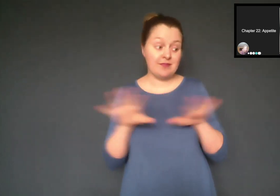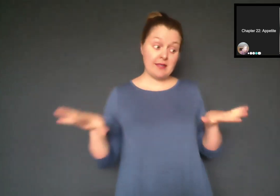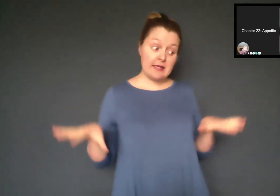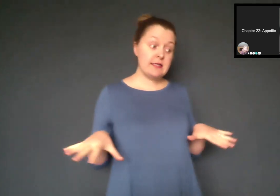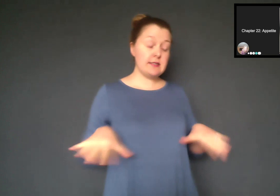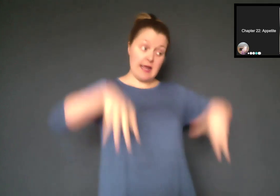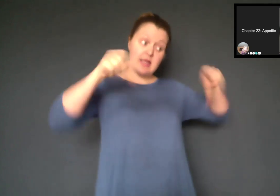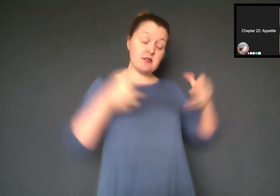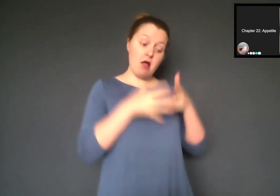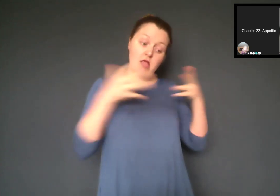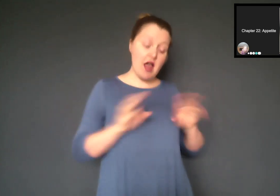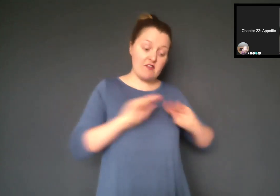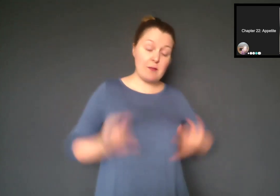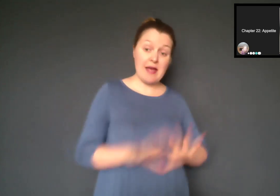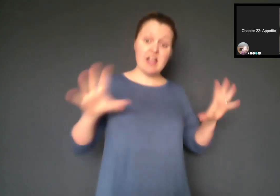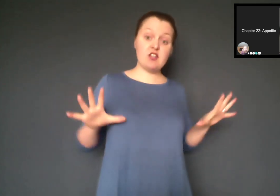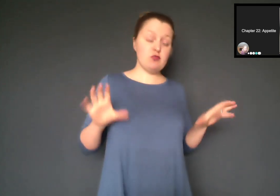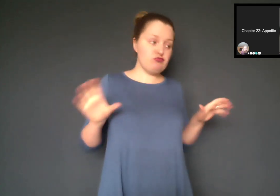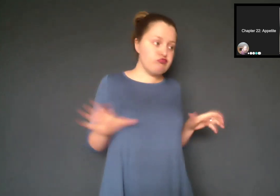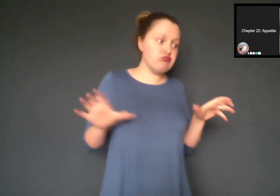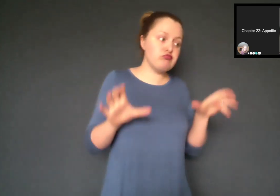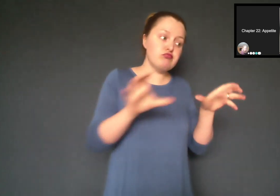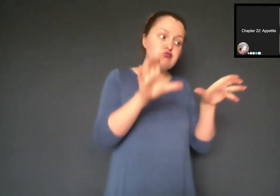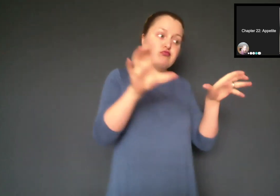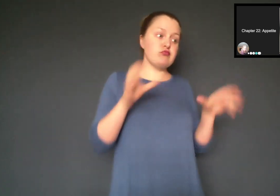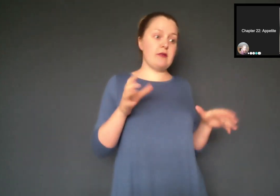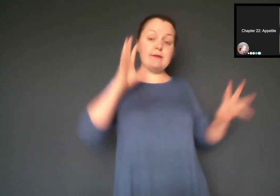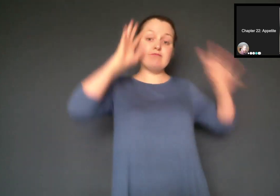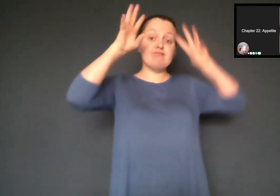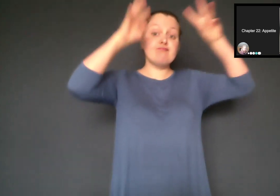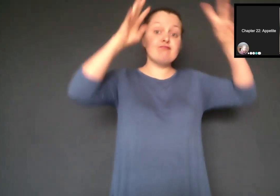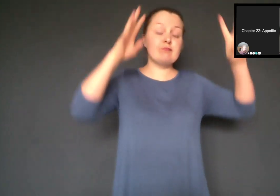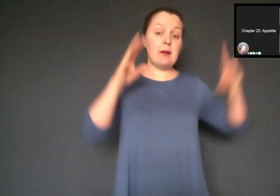up these shams and hoaxes he said mr hood's really sweating to find you something you like